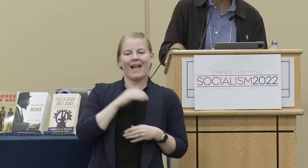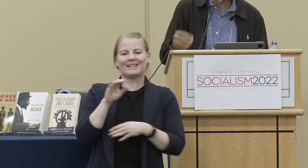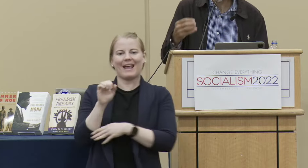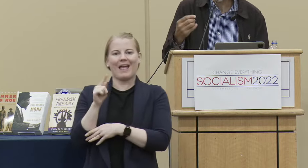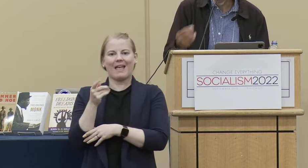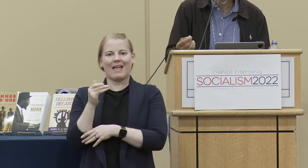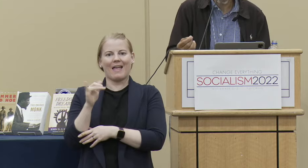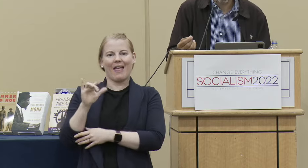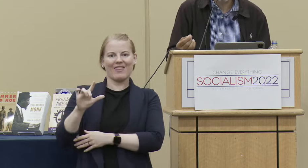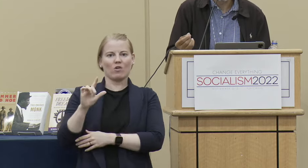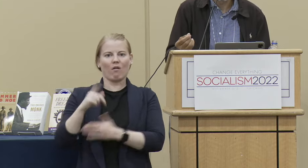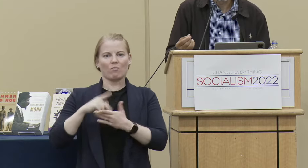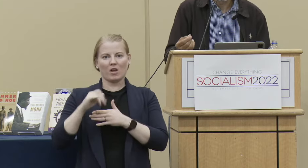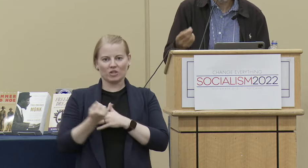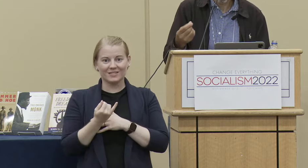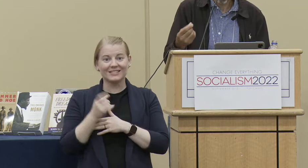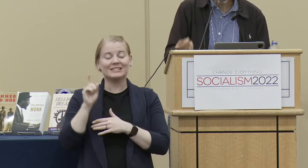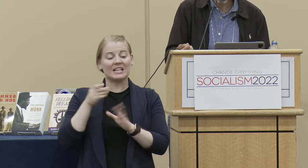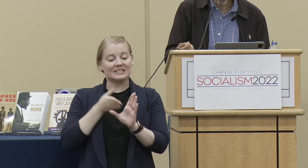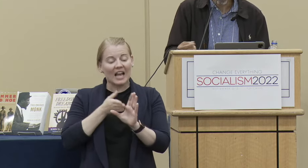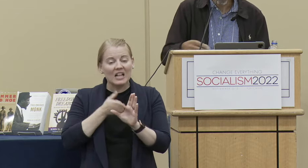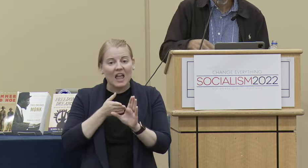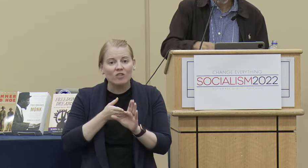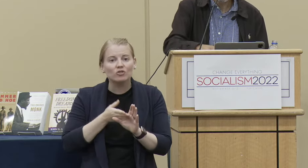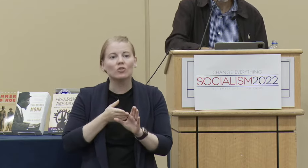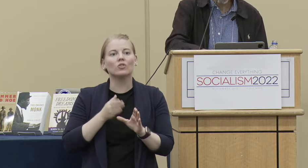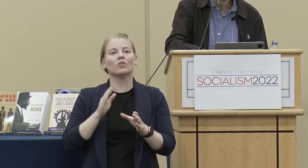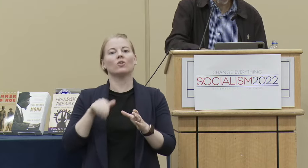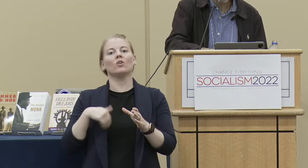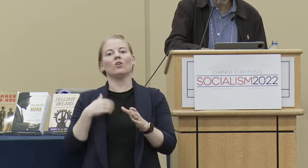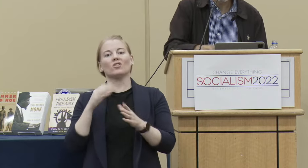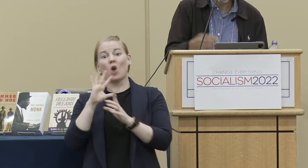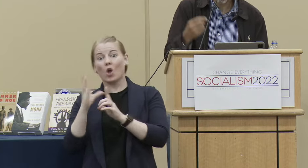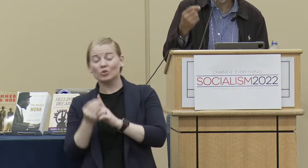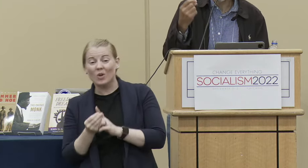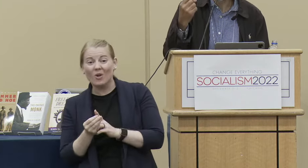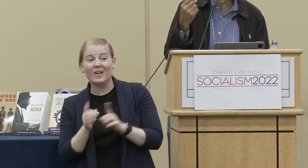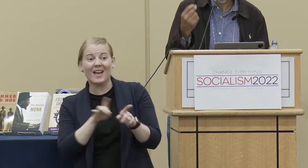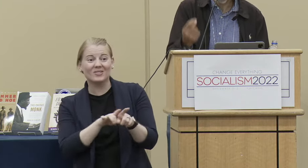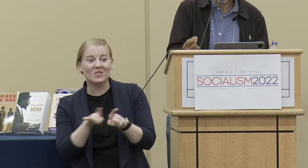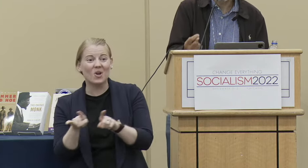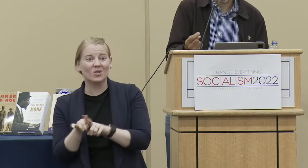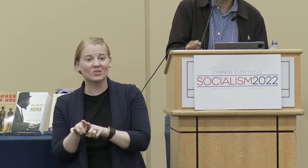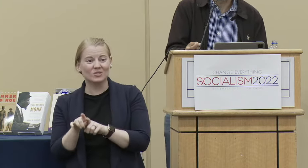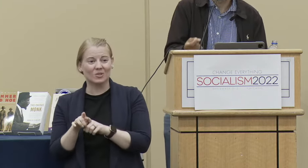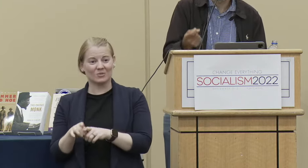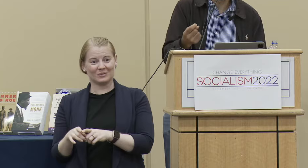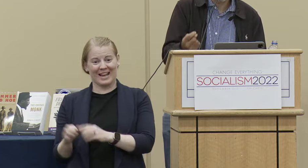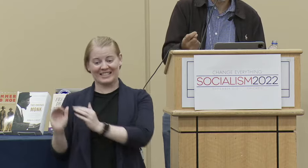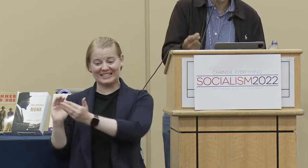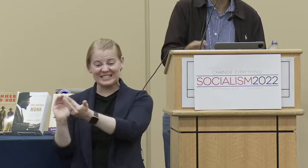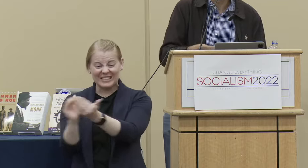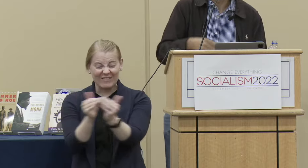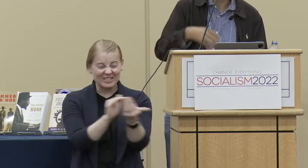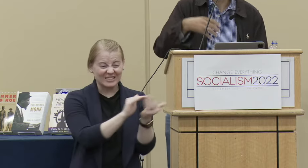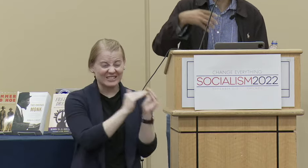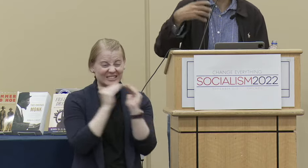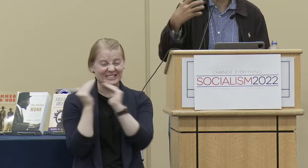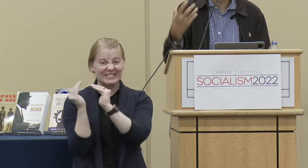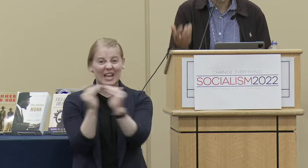project. It has to be. It is a psychological, cultural, and